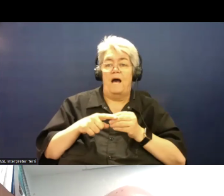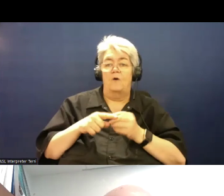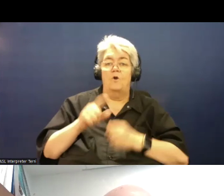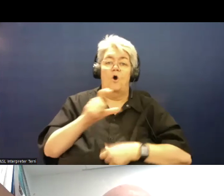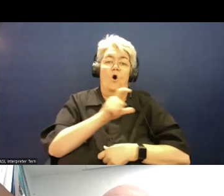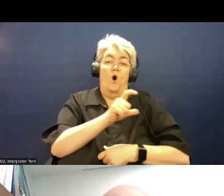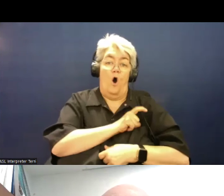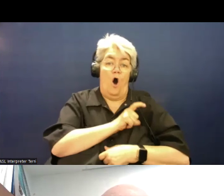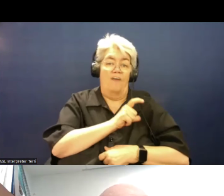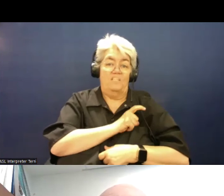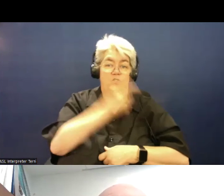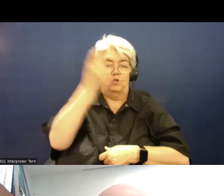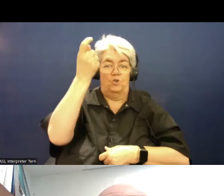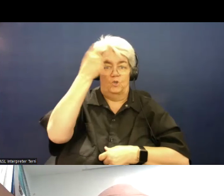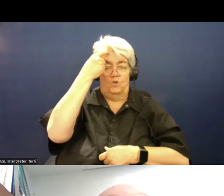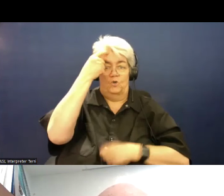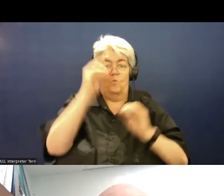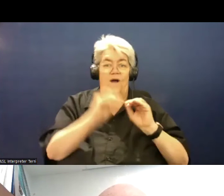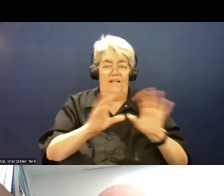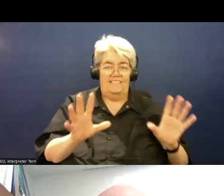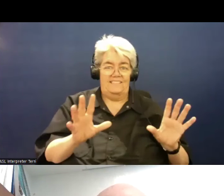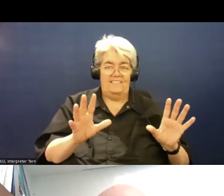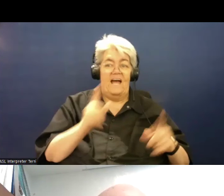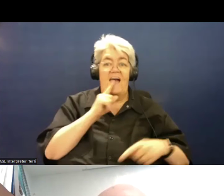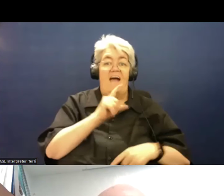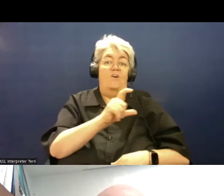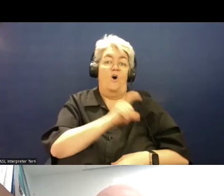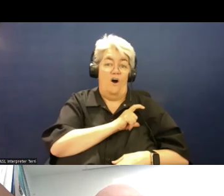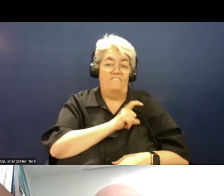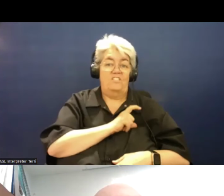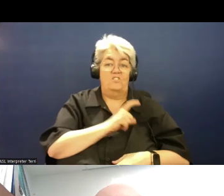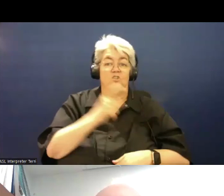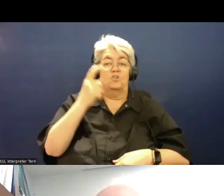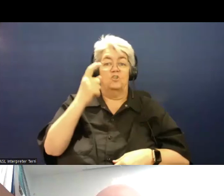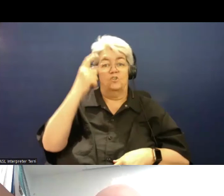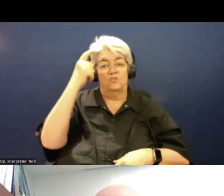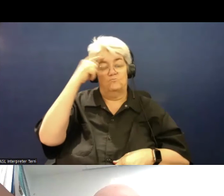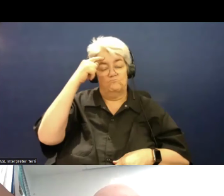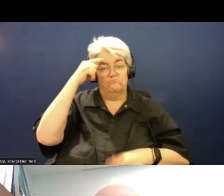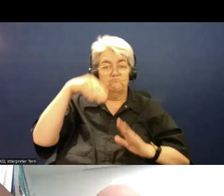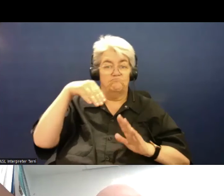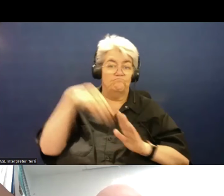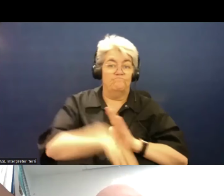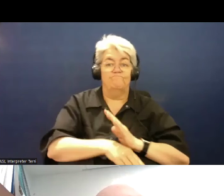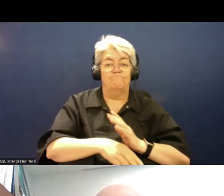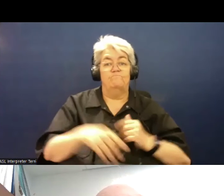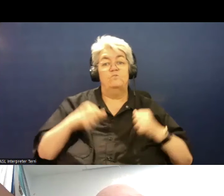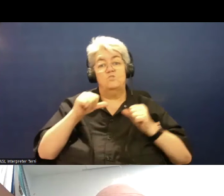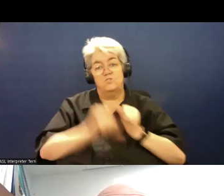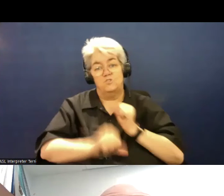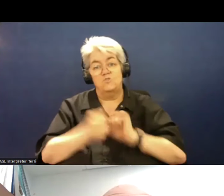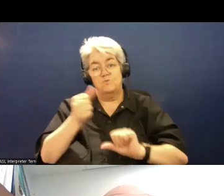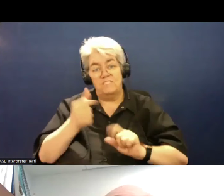AND OFFICER SUICIDE PREVENTION. AND THE WORK OF THE